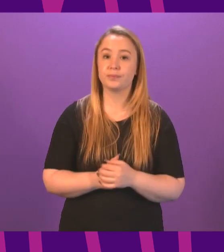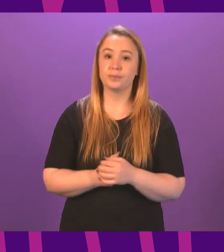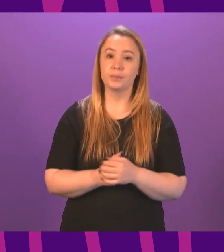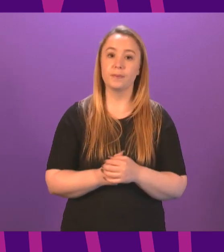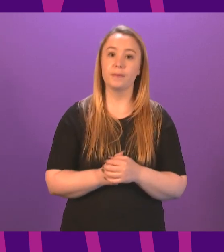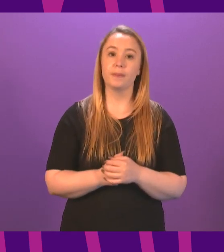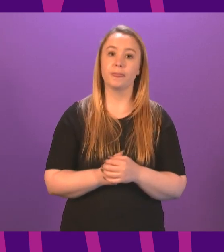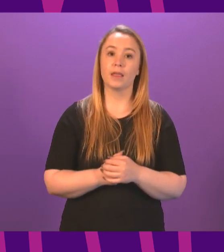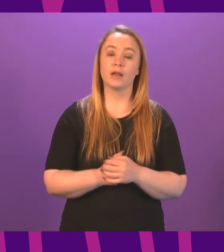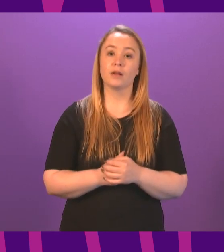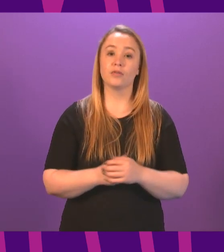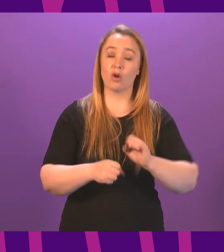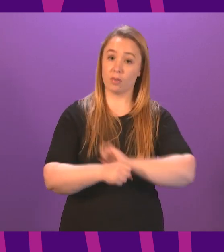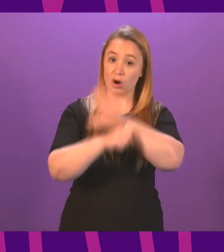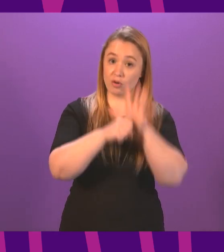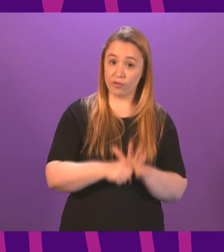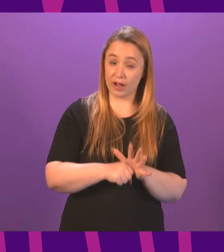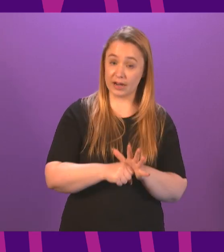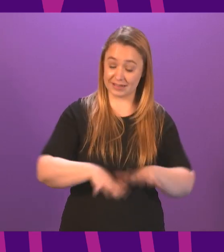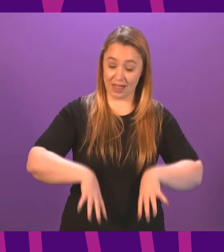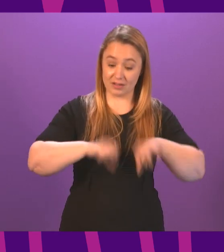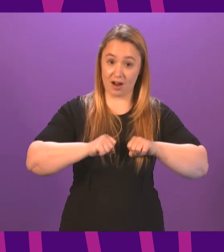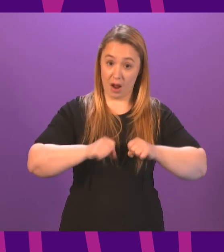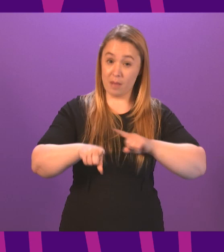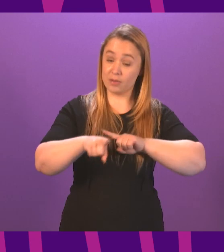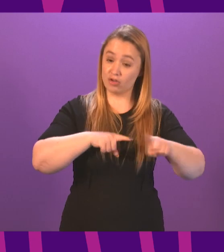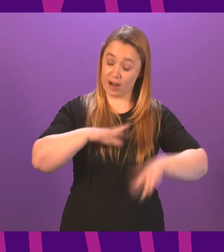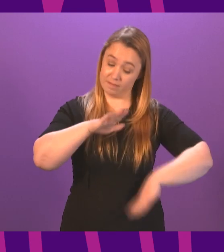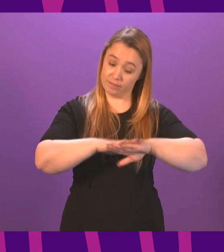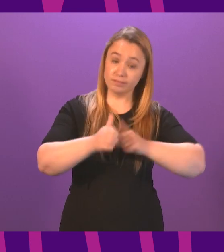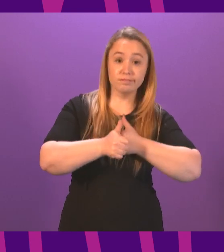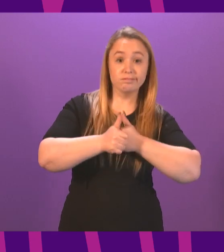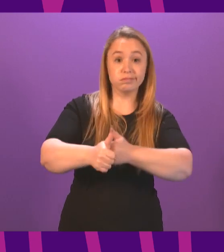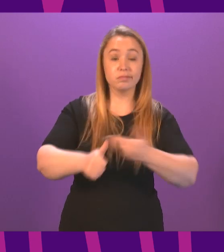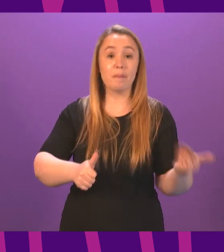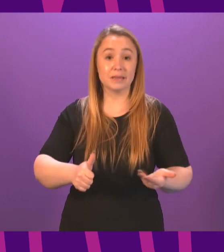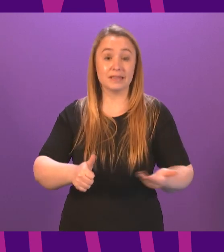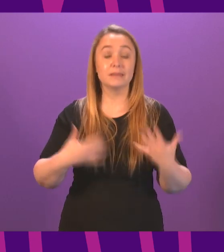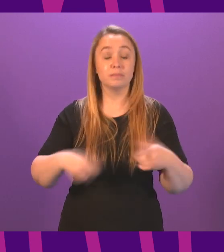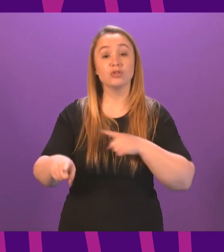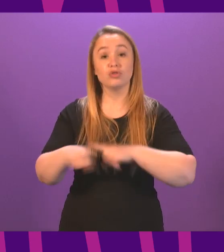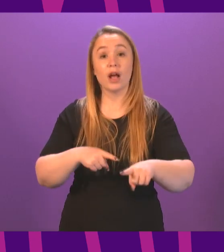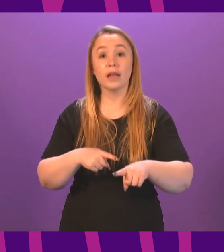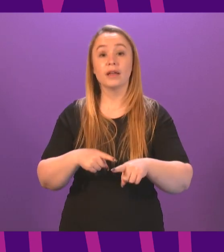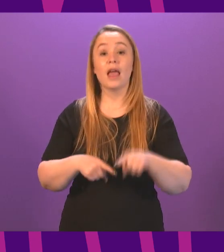to maximise the support that we give to businesses. That will continue to be the case. We will